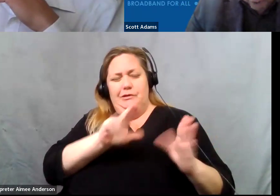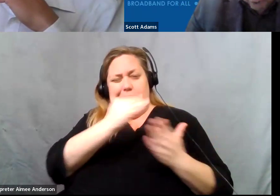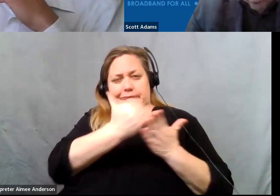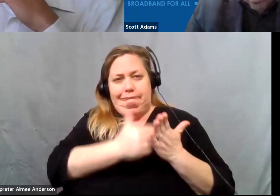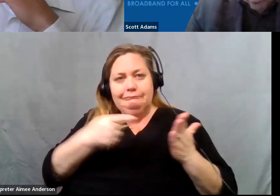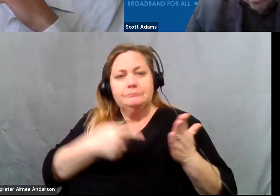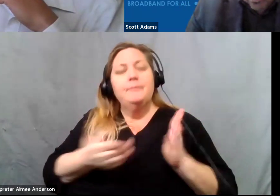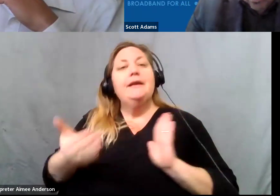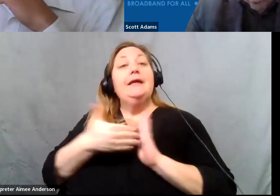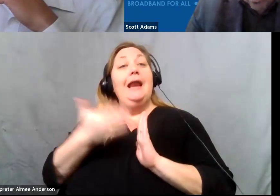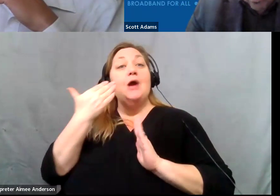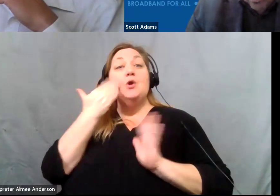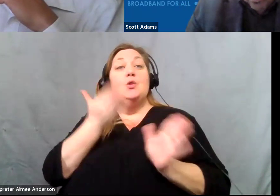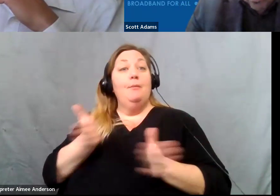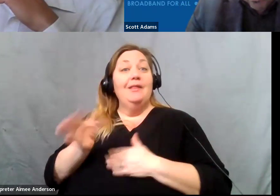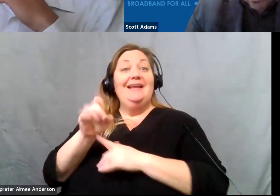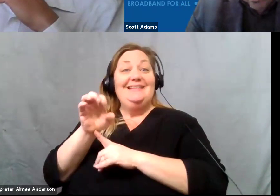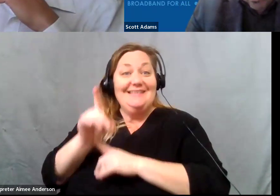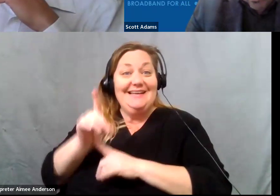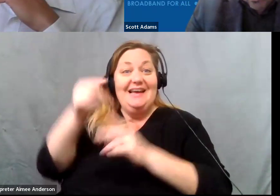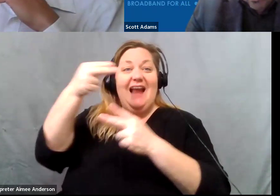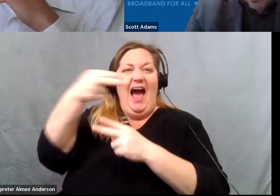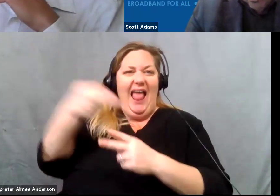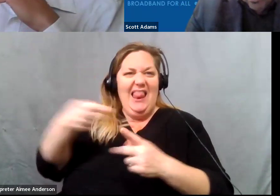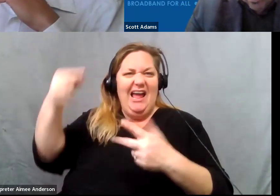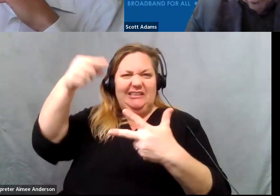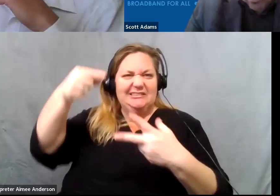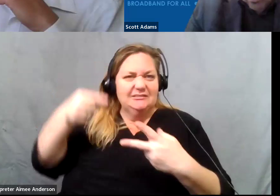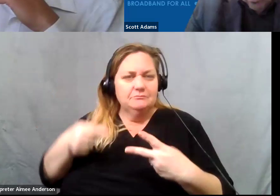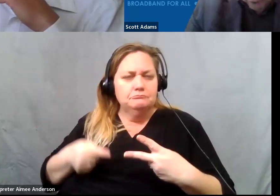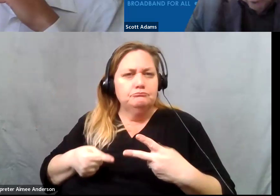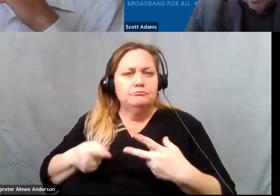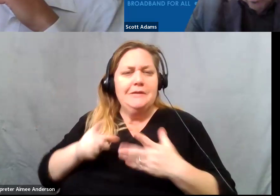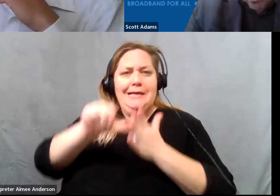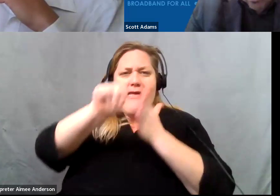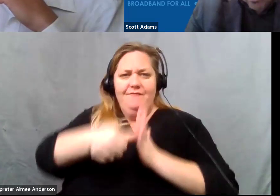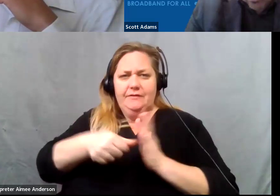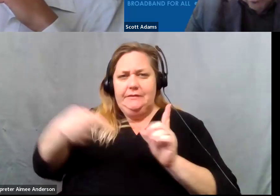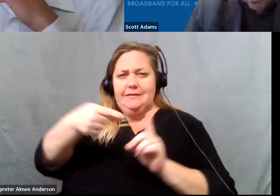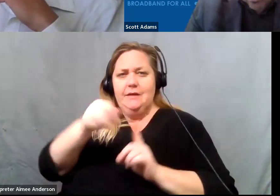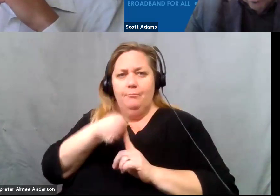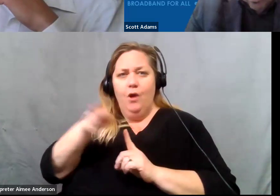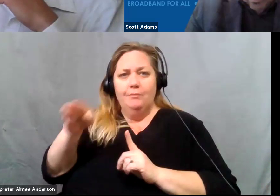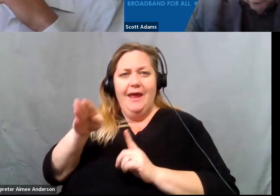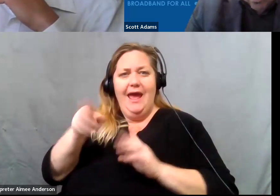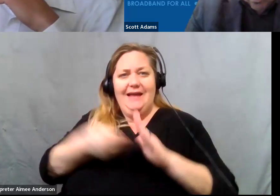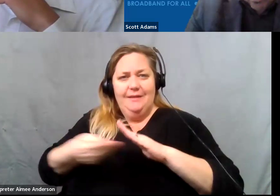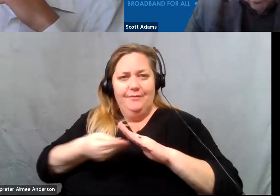I know that the plan did highlight an emphasis on broadband subsidies, and ACP is obviously sun